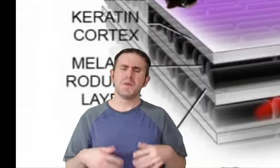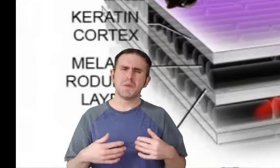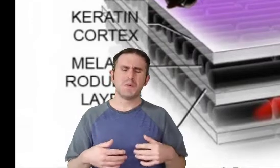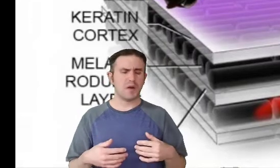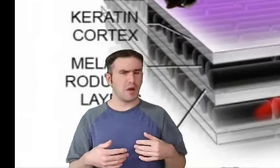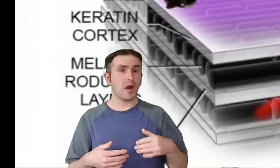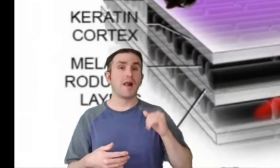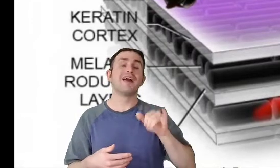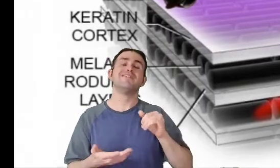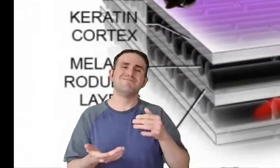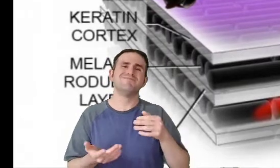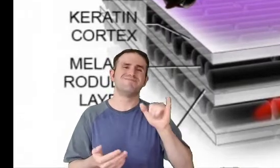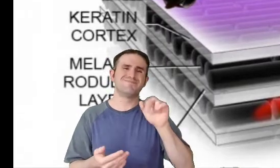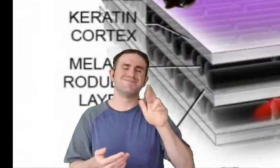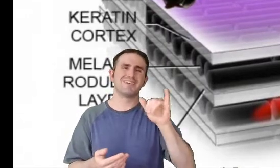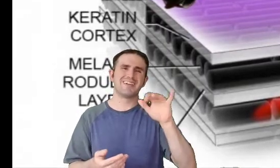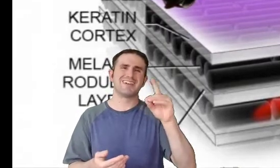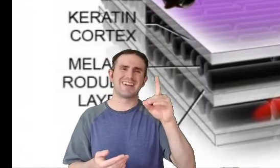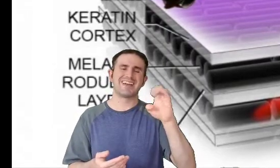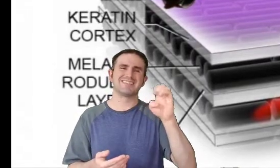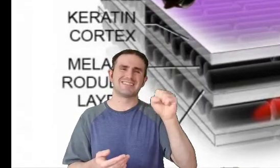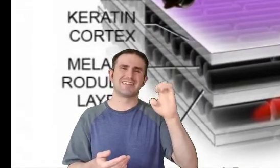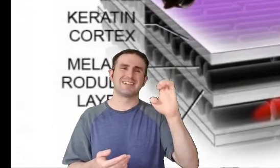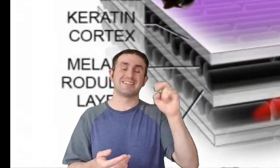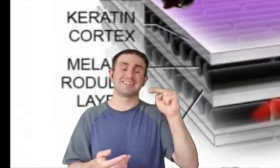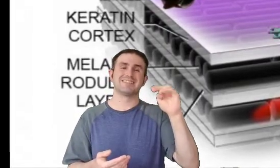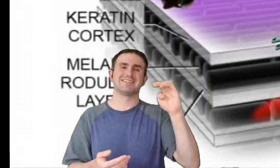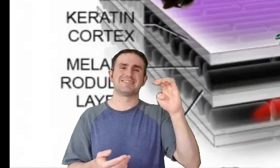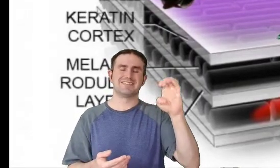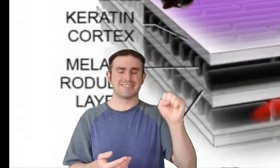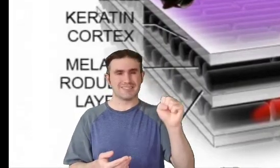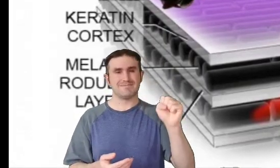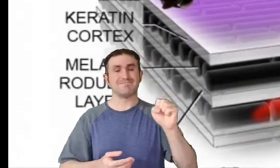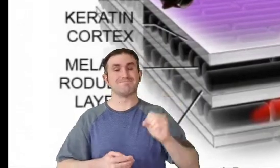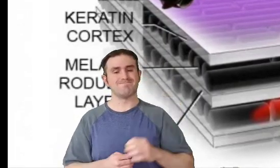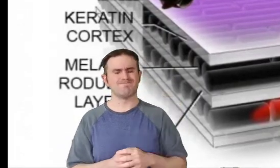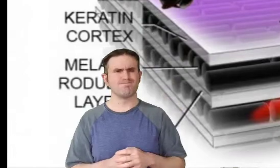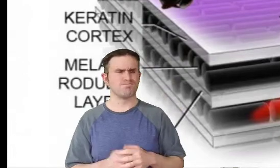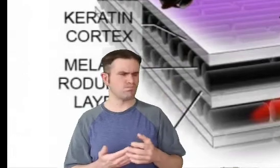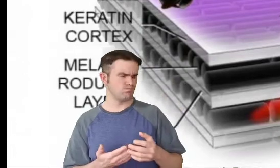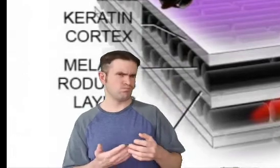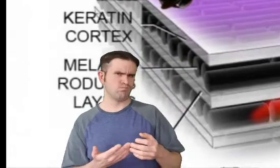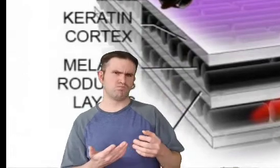that property is called iridescence! But, how does iridescence work? Well,